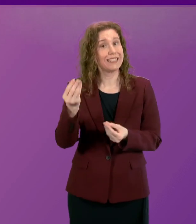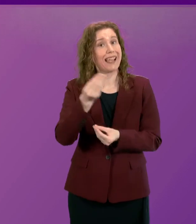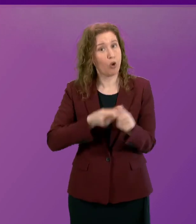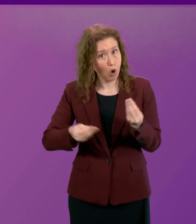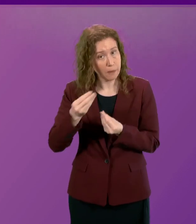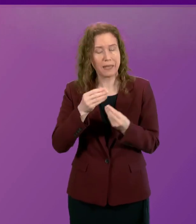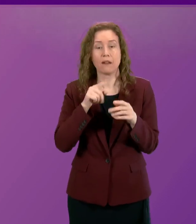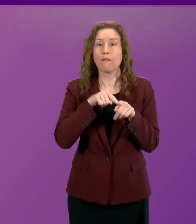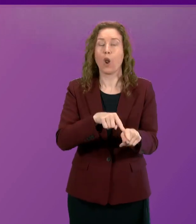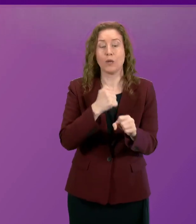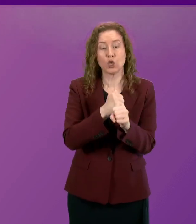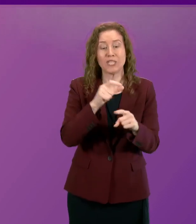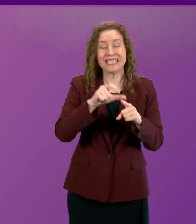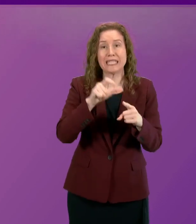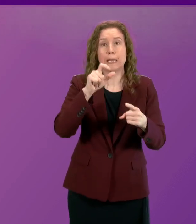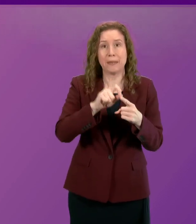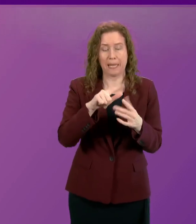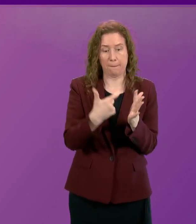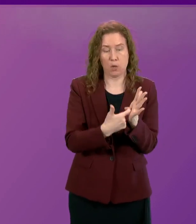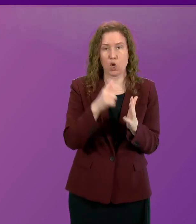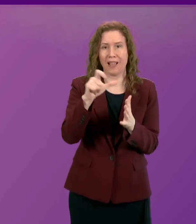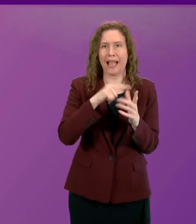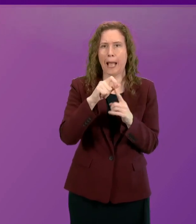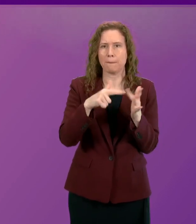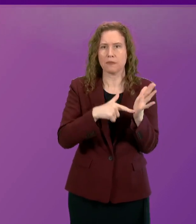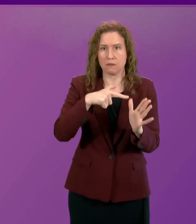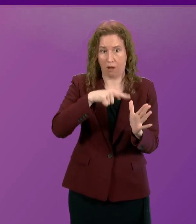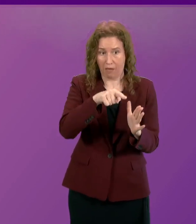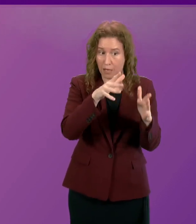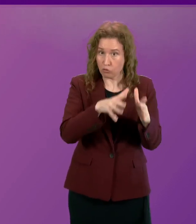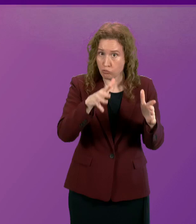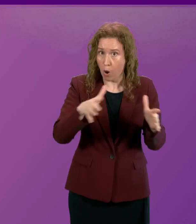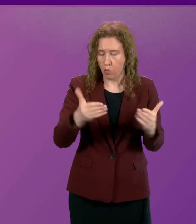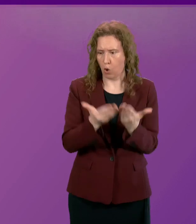of GDP per capita has grown at a faster rate in Scotland than in the rest of the United Kingdom.